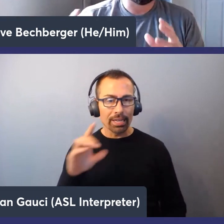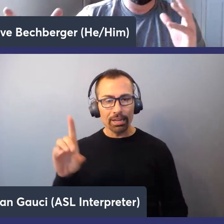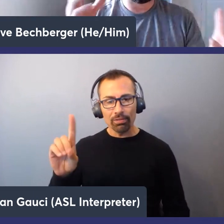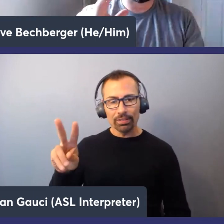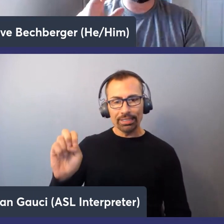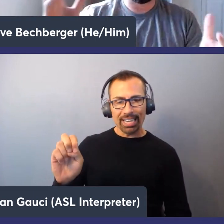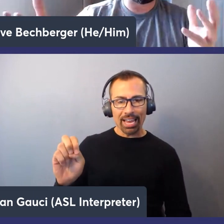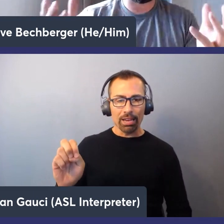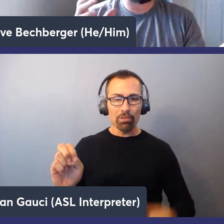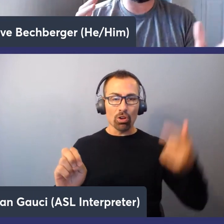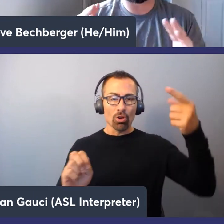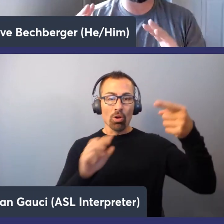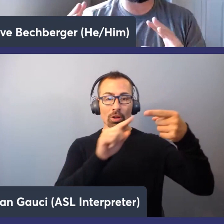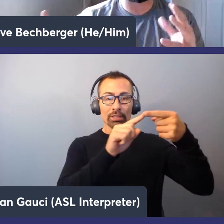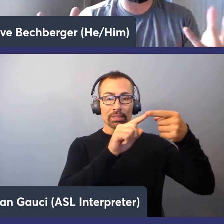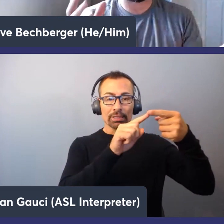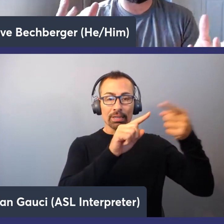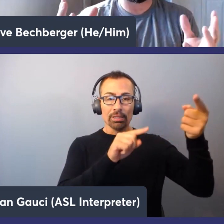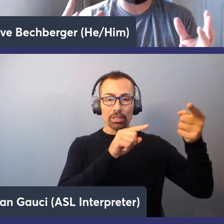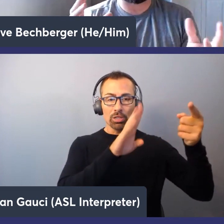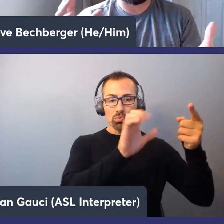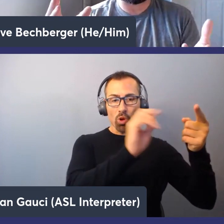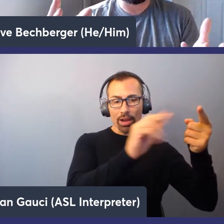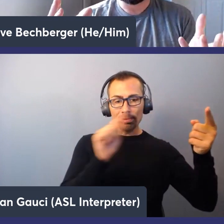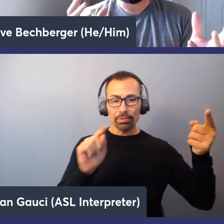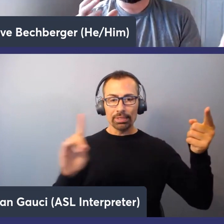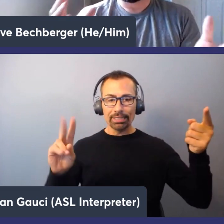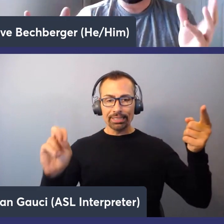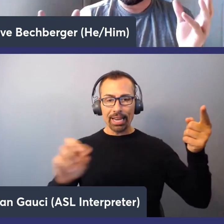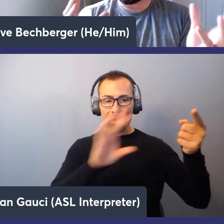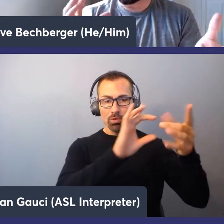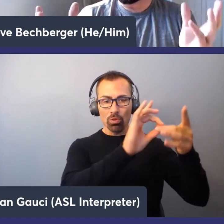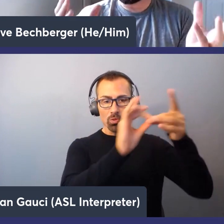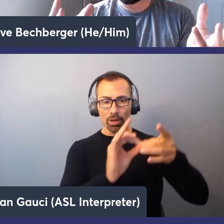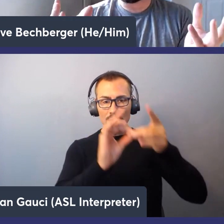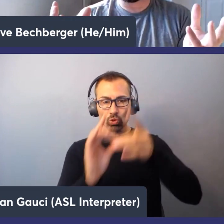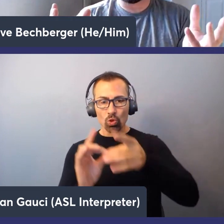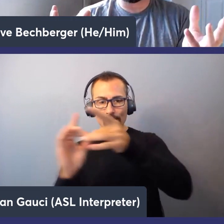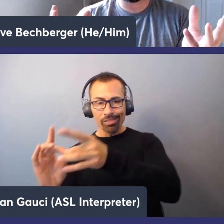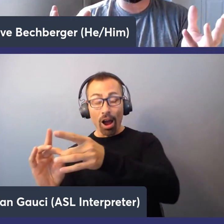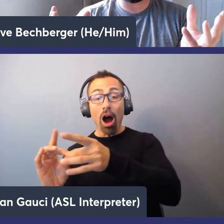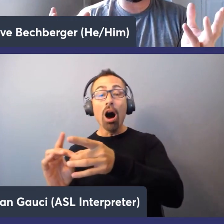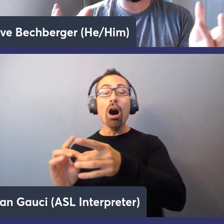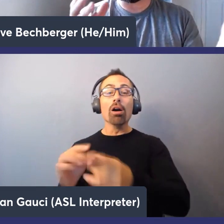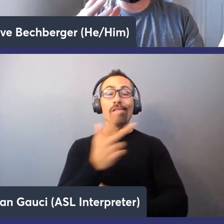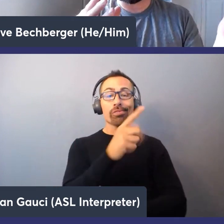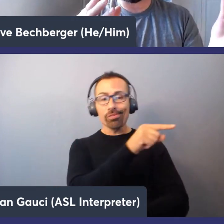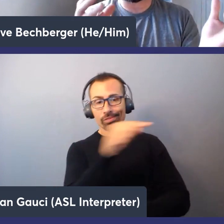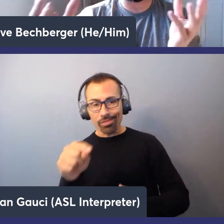especially if you wanna think about a fraud graph, how close you are related to somebody that's a known fraudster